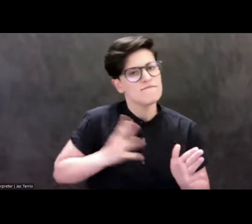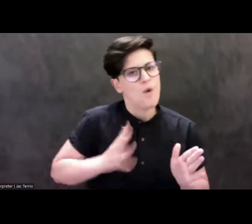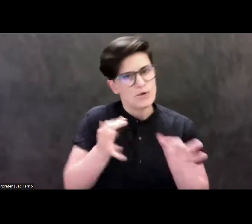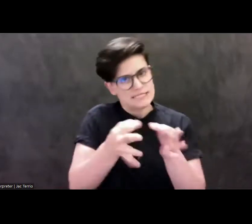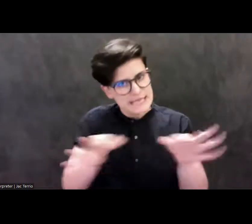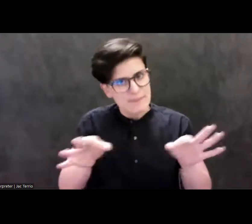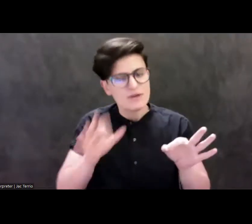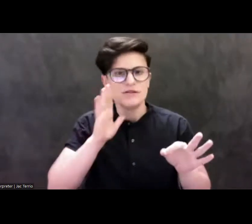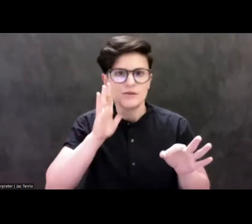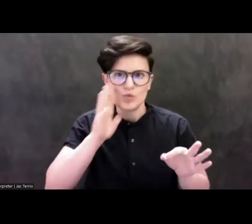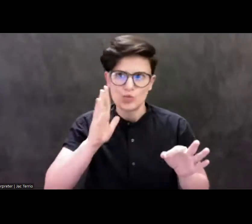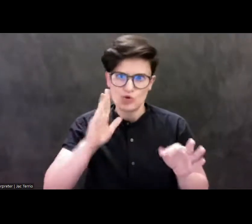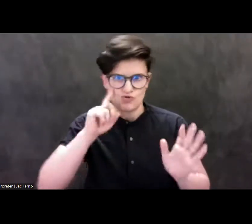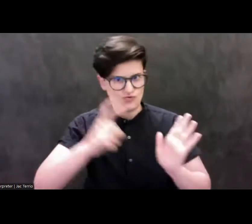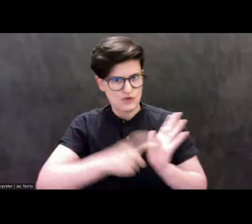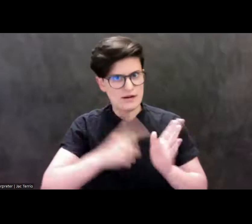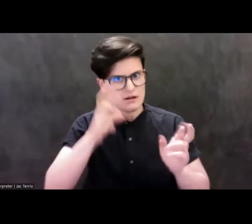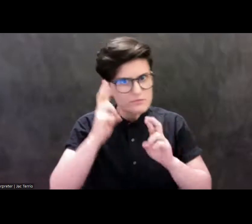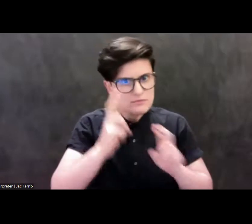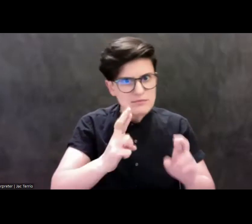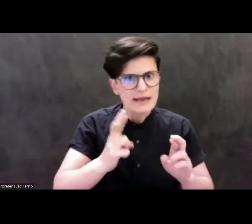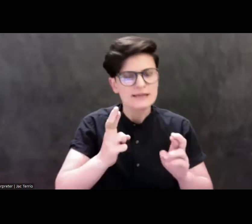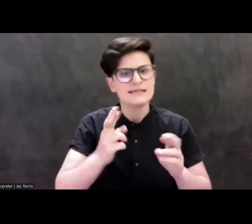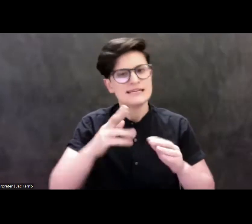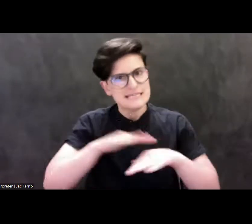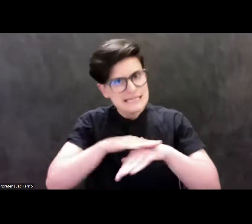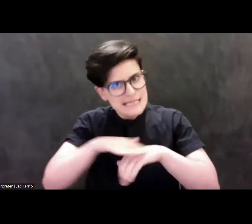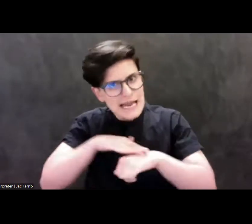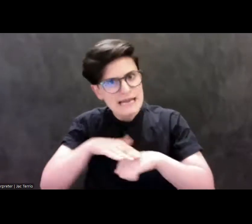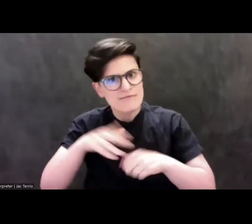it respects native peoples as traditional stewards of lands.